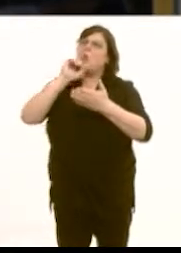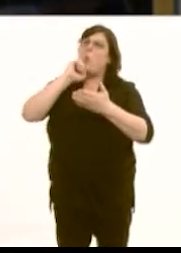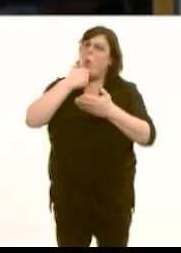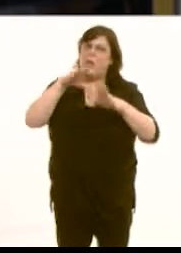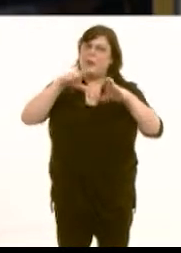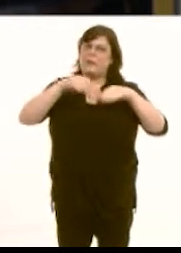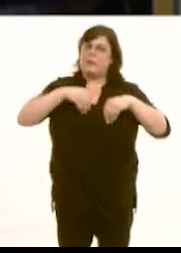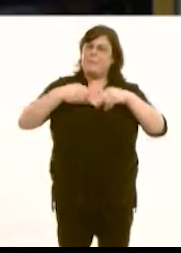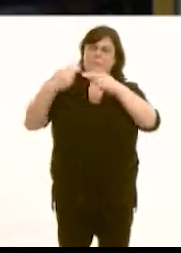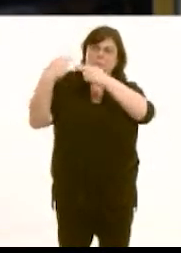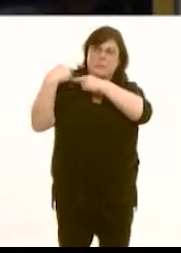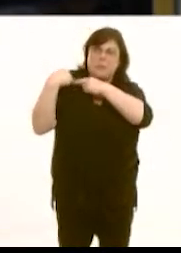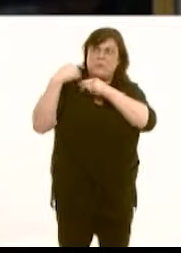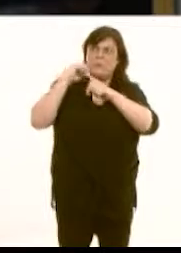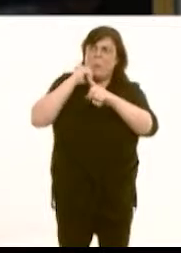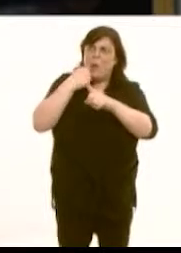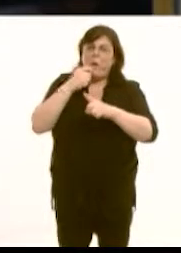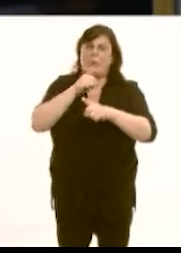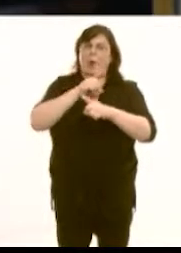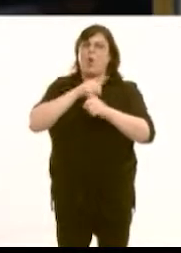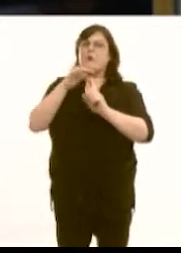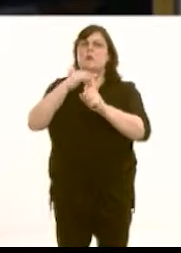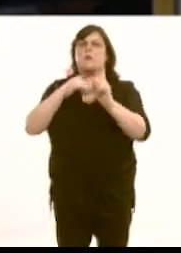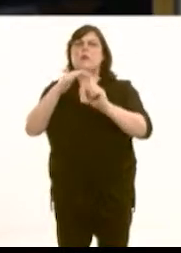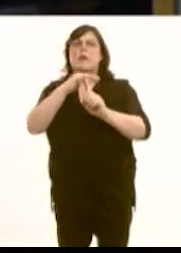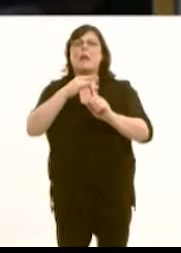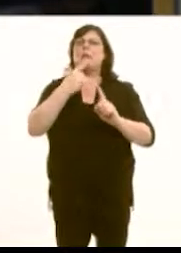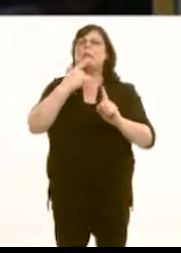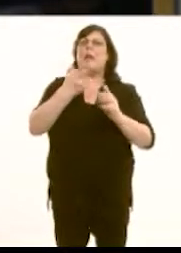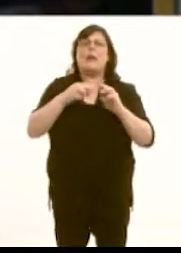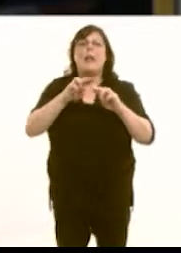Because from talking to the society, other things can fall into place, such as planning